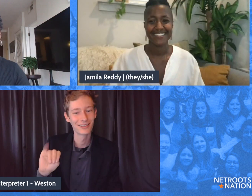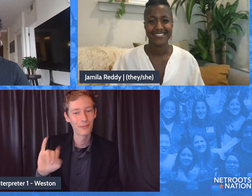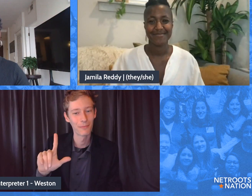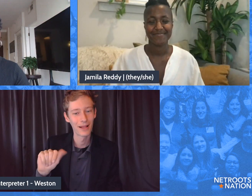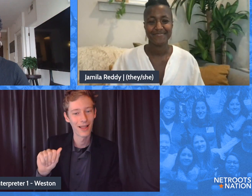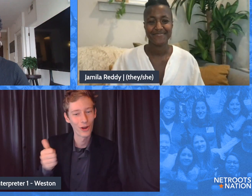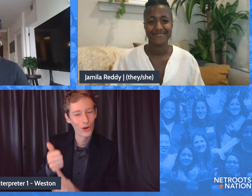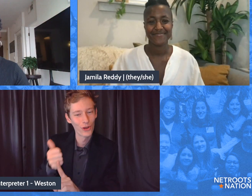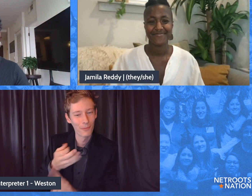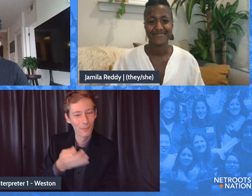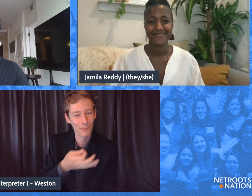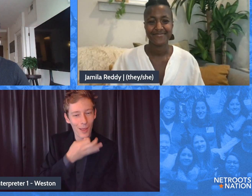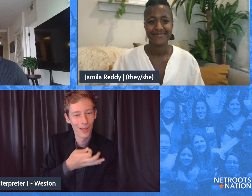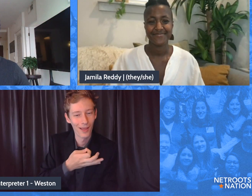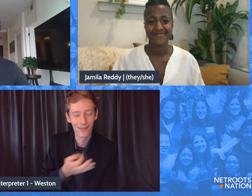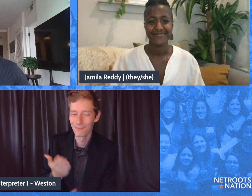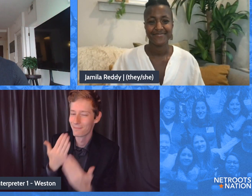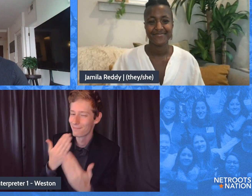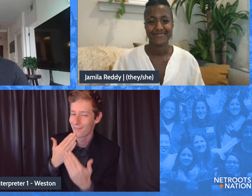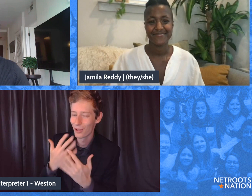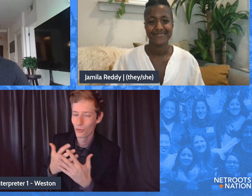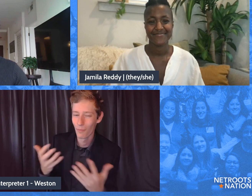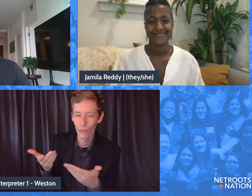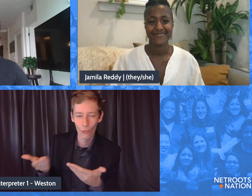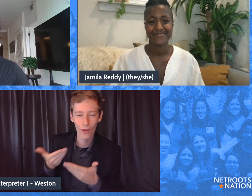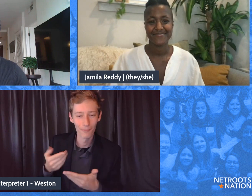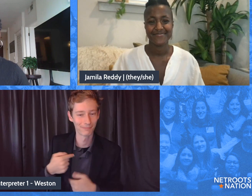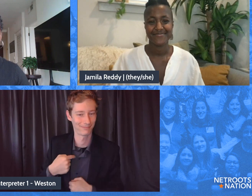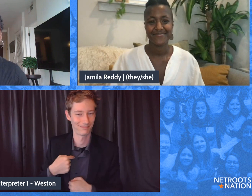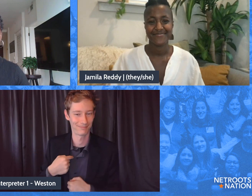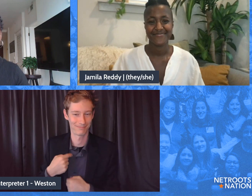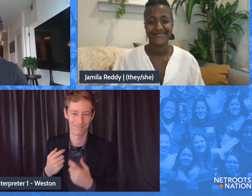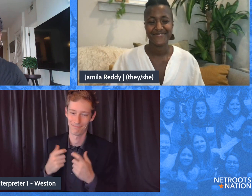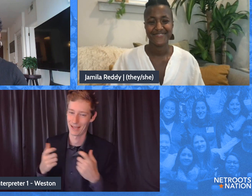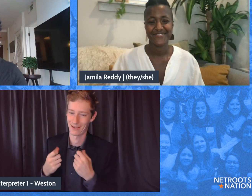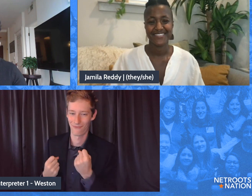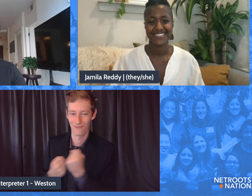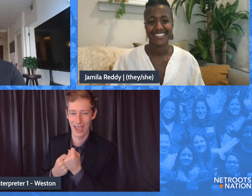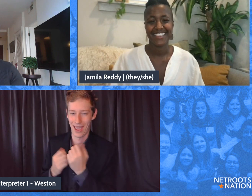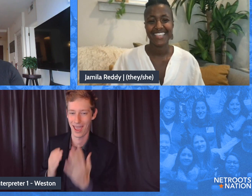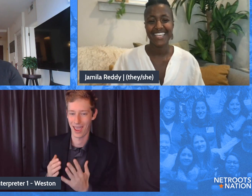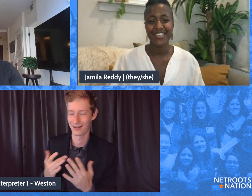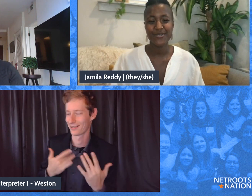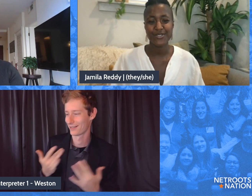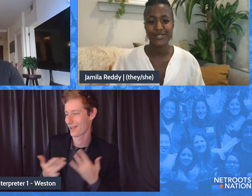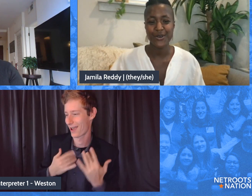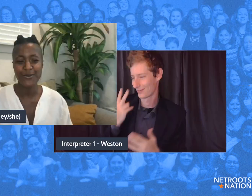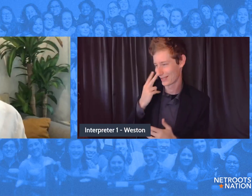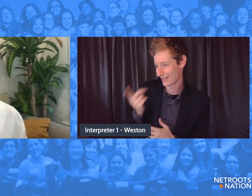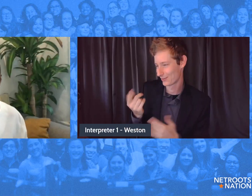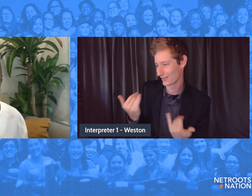Jamila welcome so much. You know, I am a fan and I am very excited to have you today. Thank you so much.